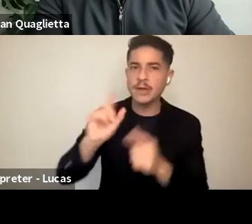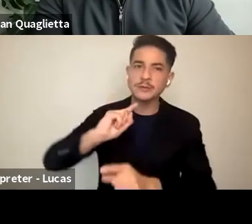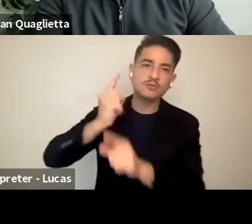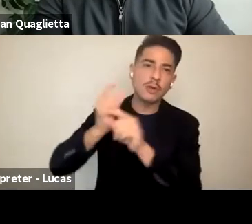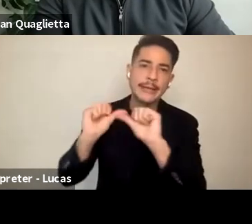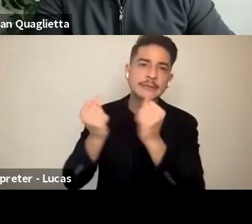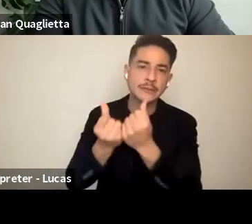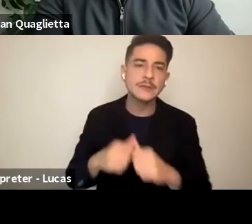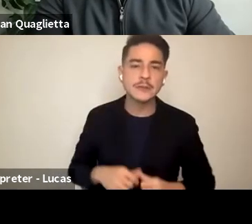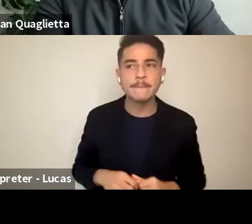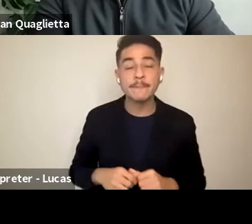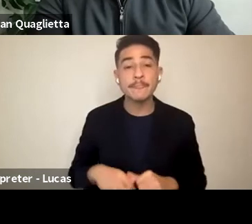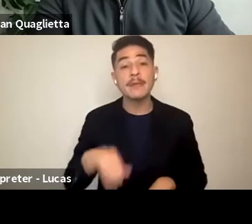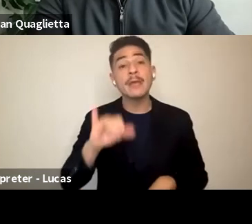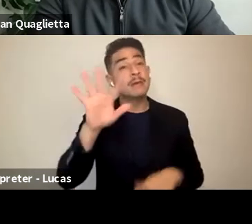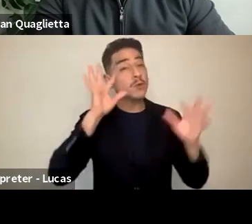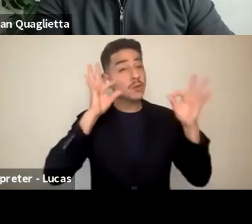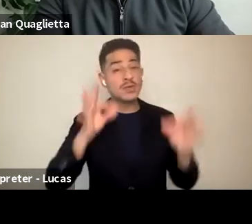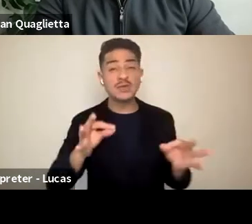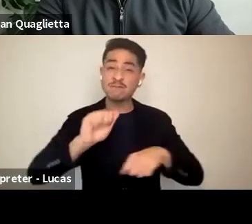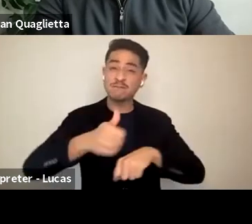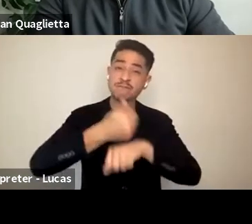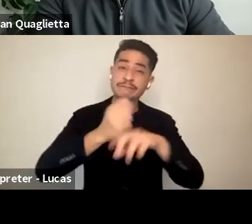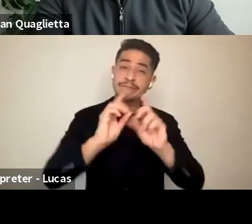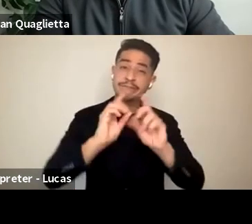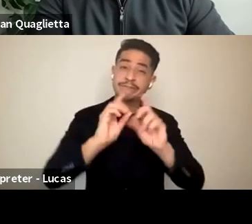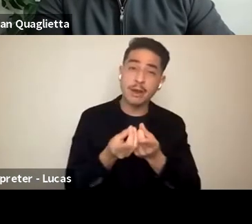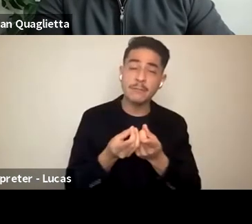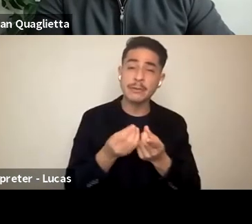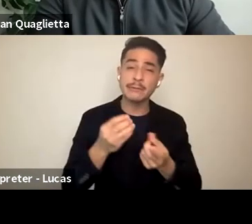If you go in house, Let's say if you want to decide to hire